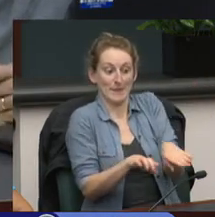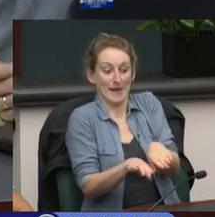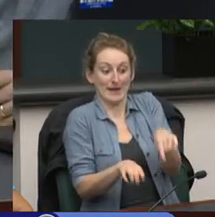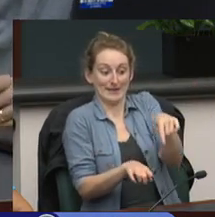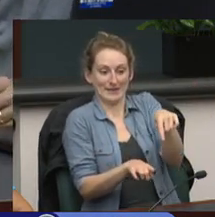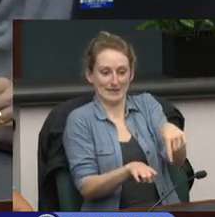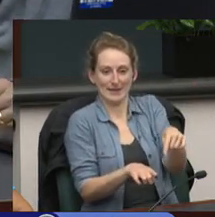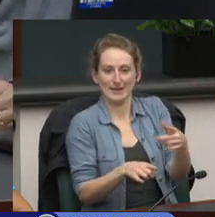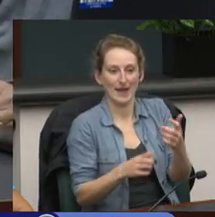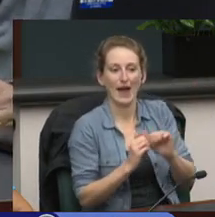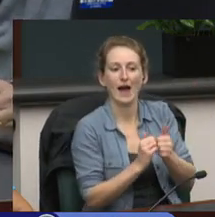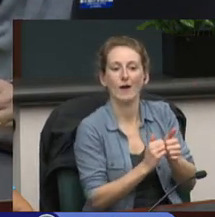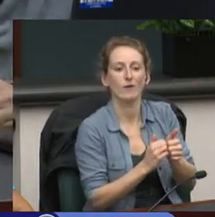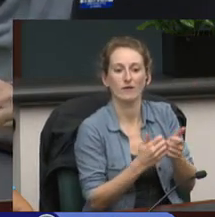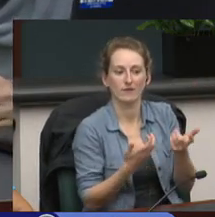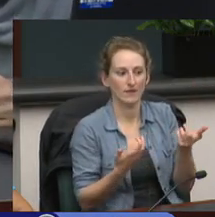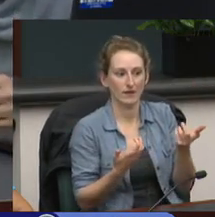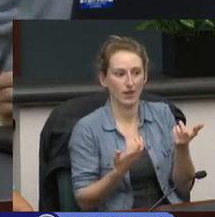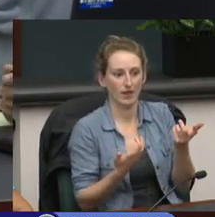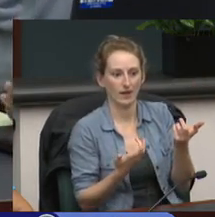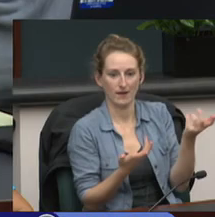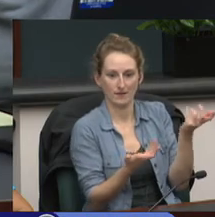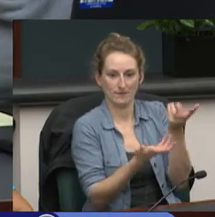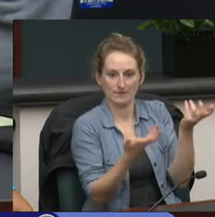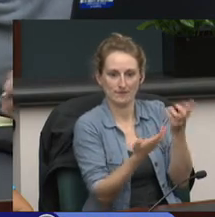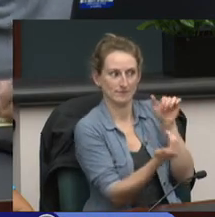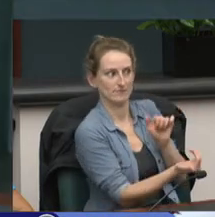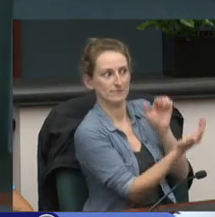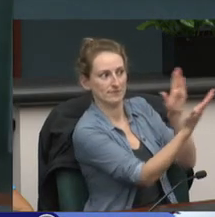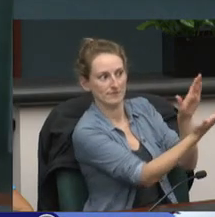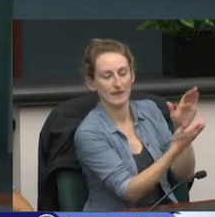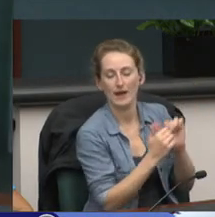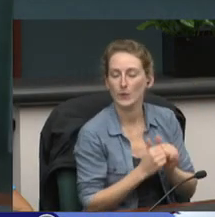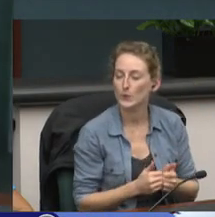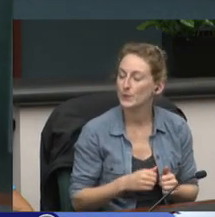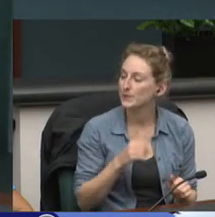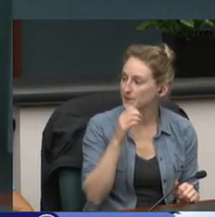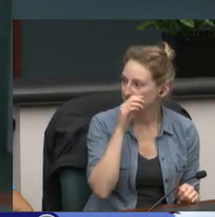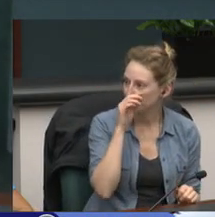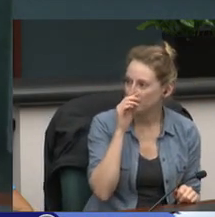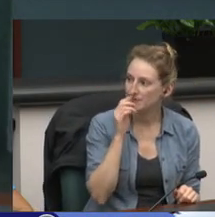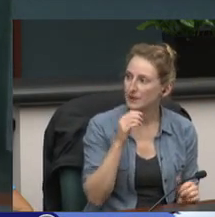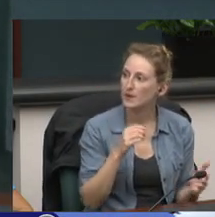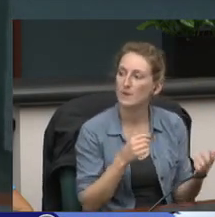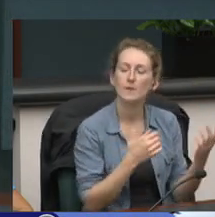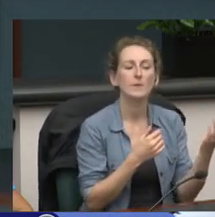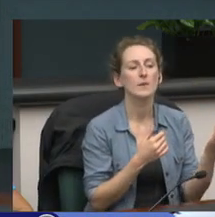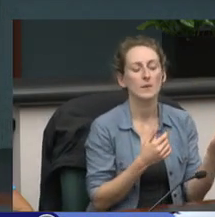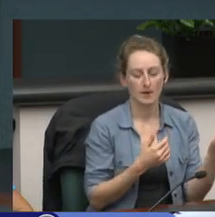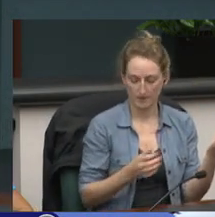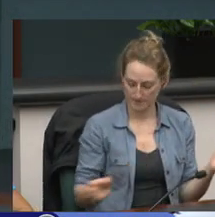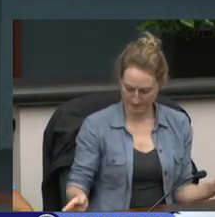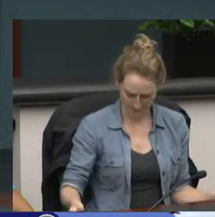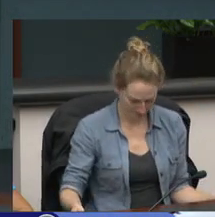by off-site water changes well if you with this hypothetical and if there's a